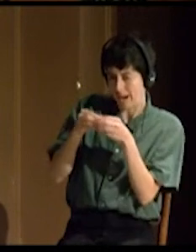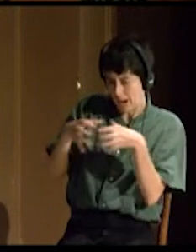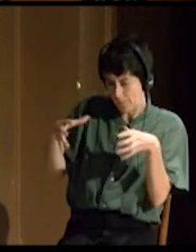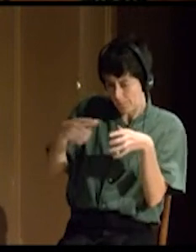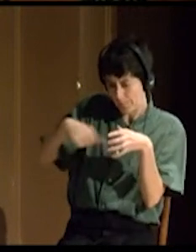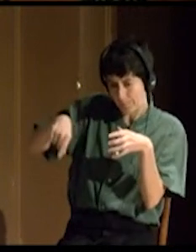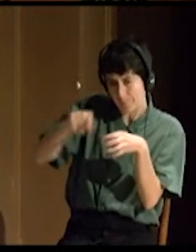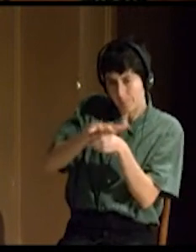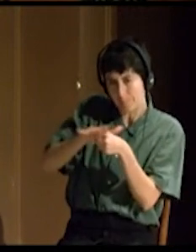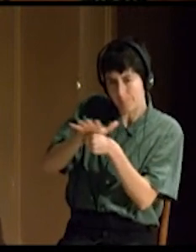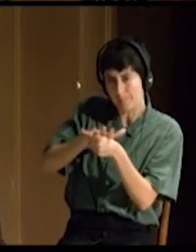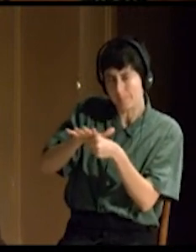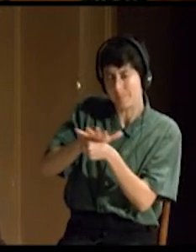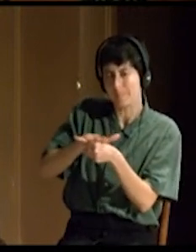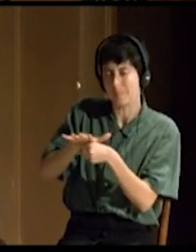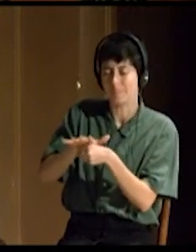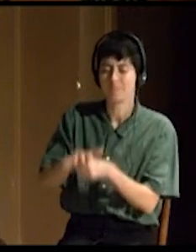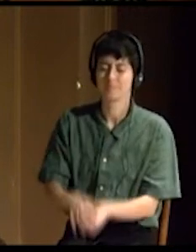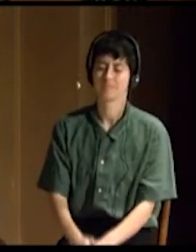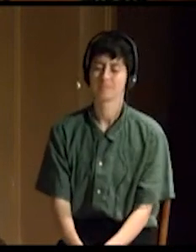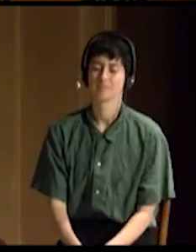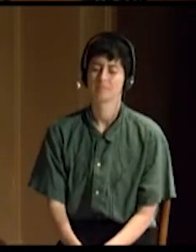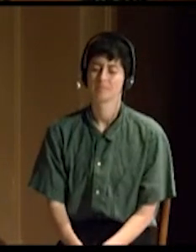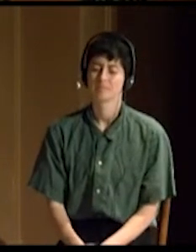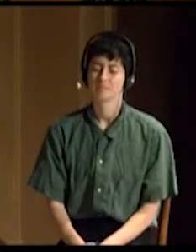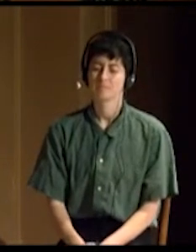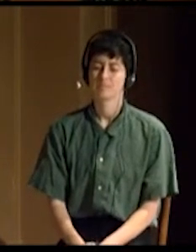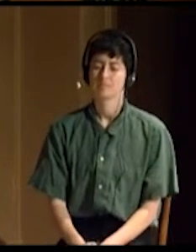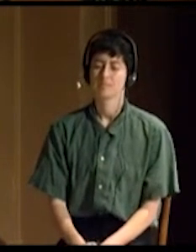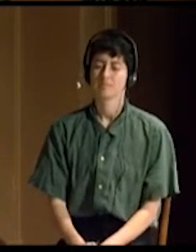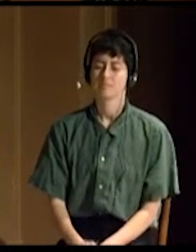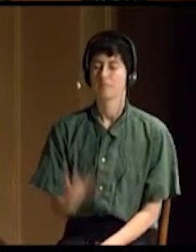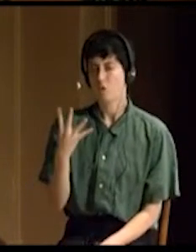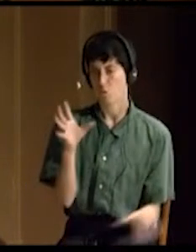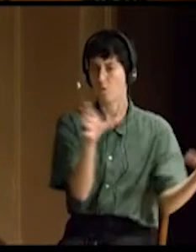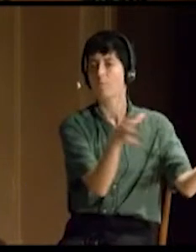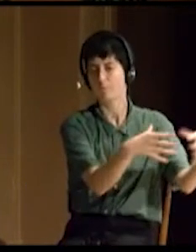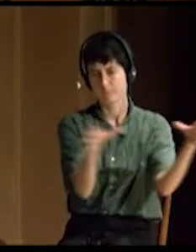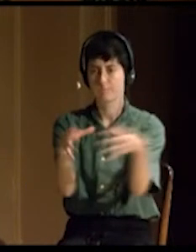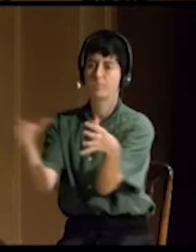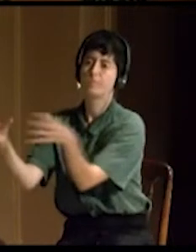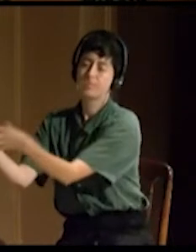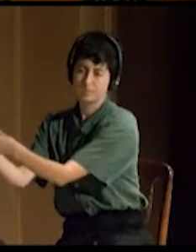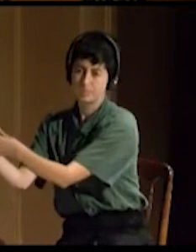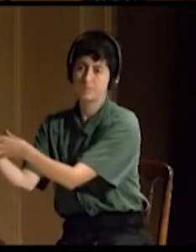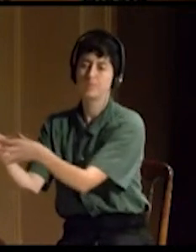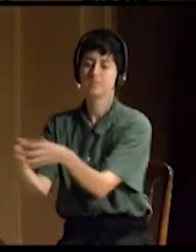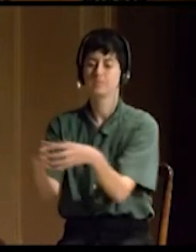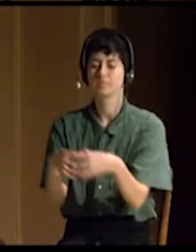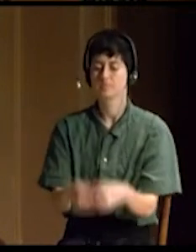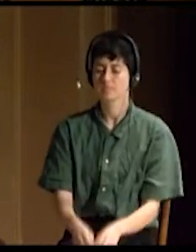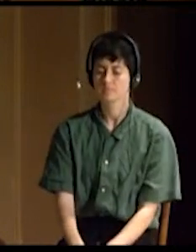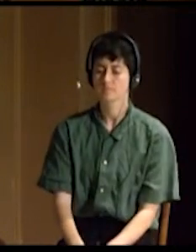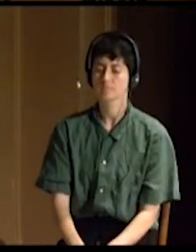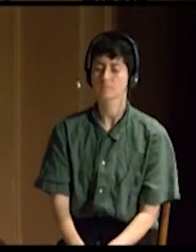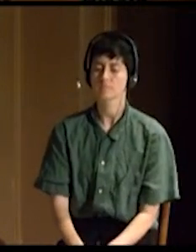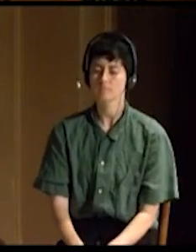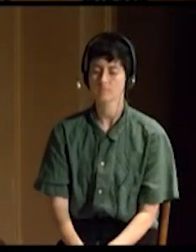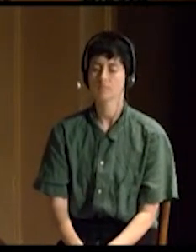And historically it's all been known to be one single genus, Dictyonema, and five species.